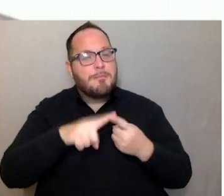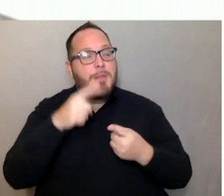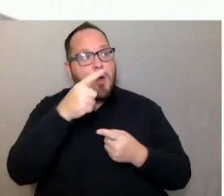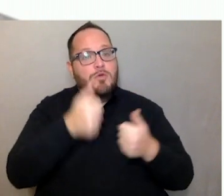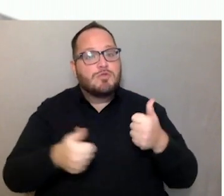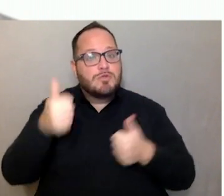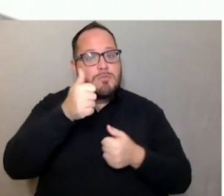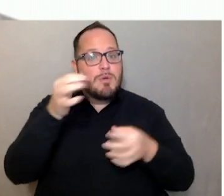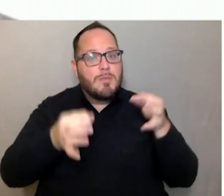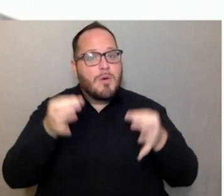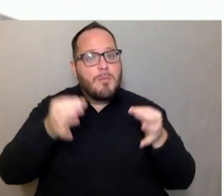DISMISSING THE CHALLENGE TO TRUMP'S PLAN TO EXCLUDE PEOPLE